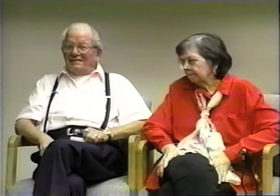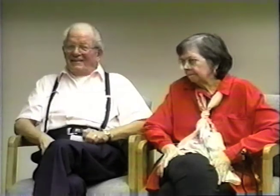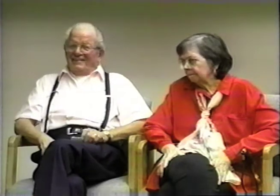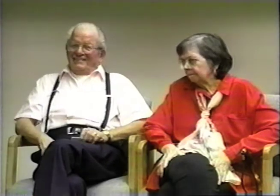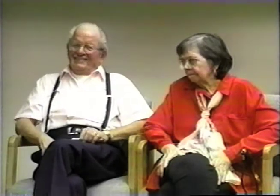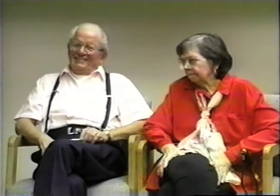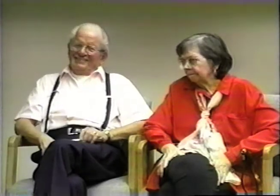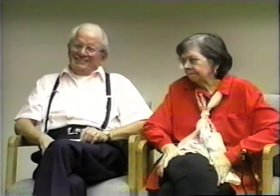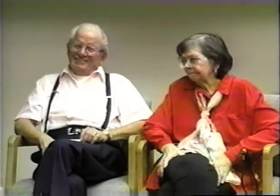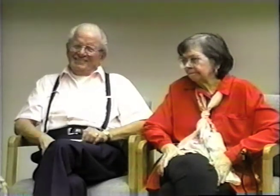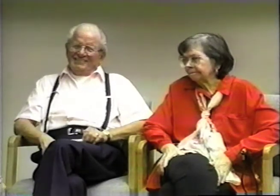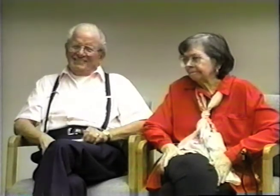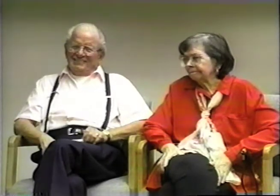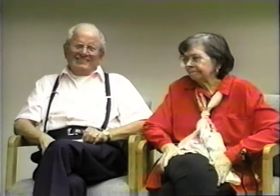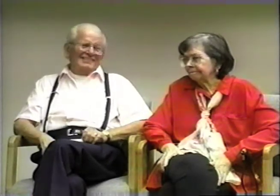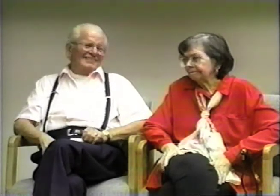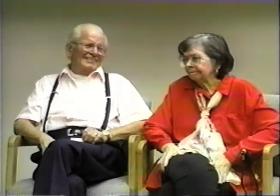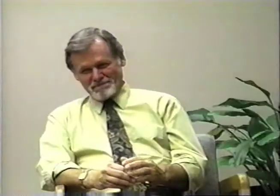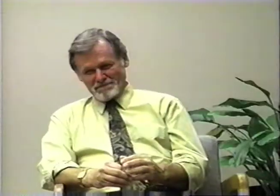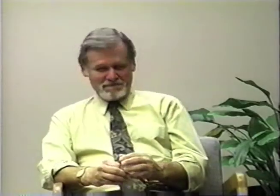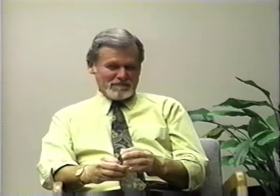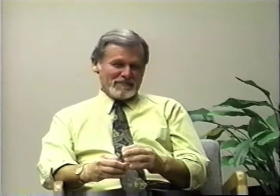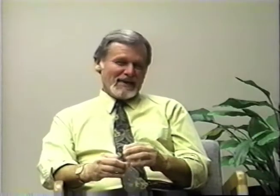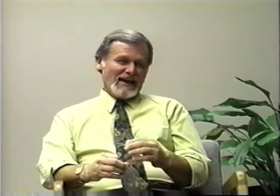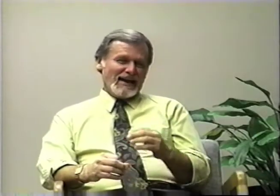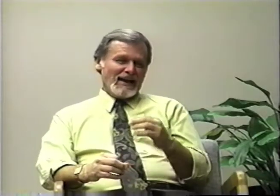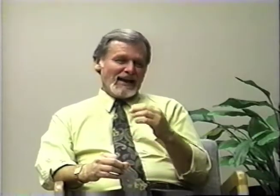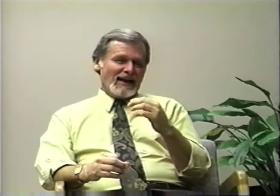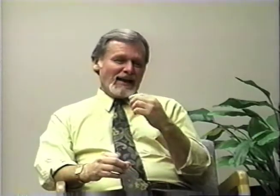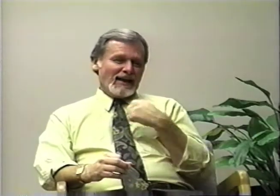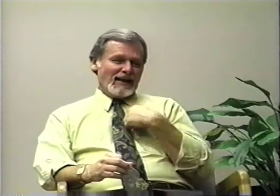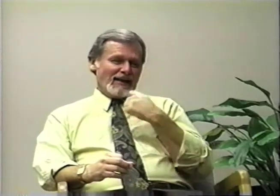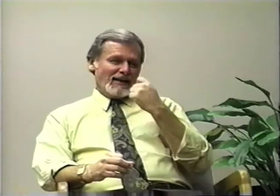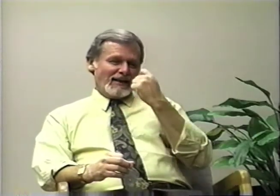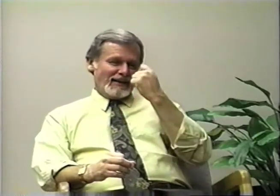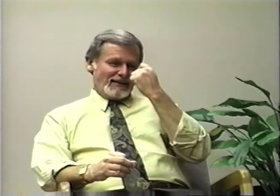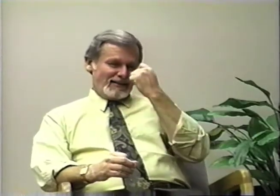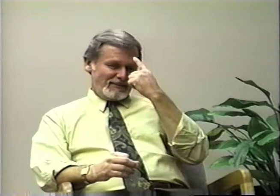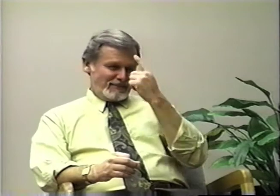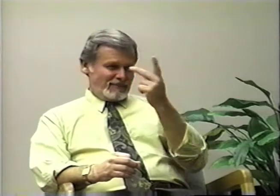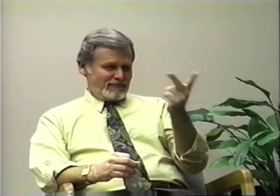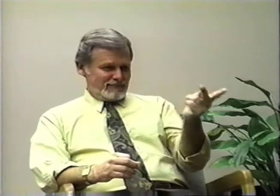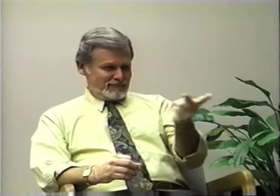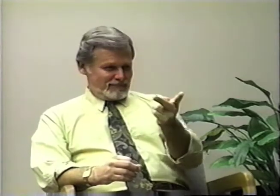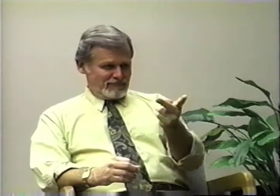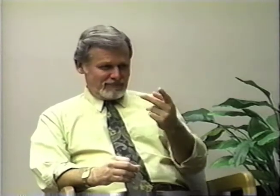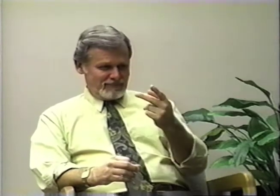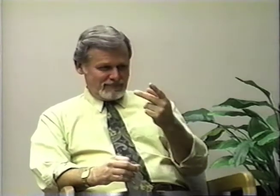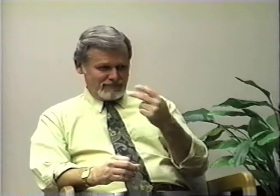Some call it progress, but I don't know.